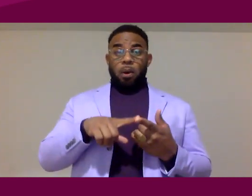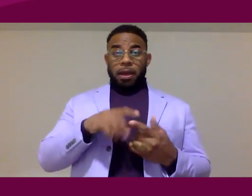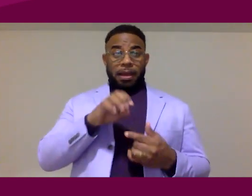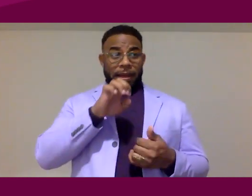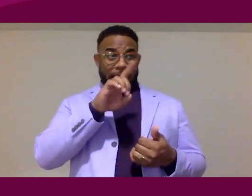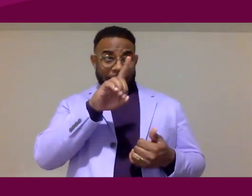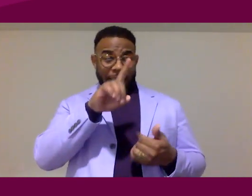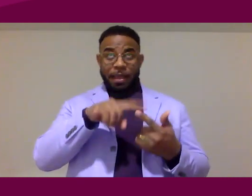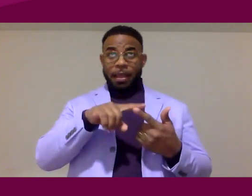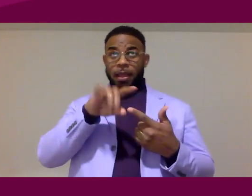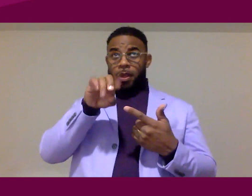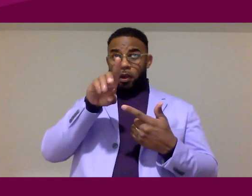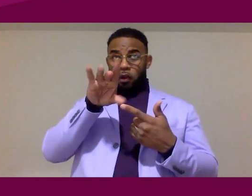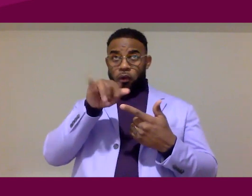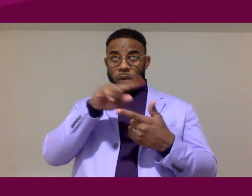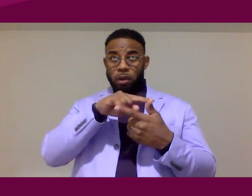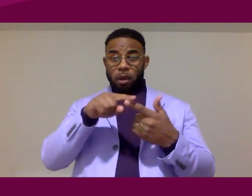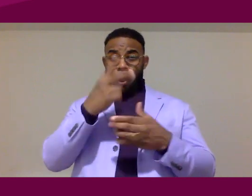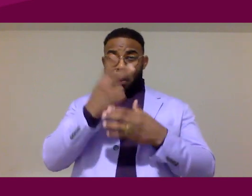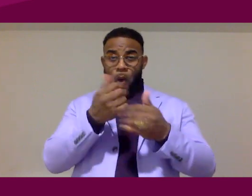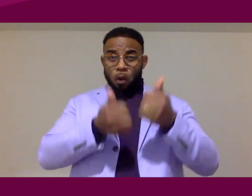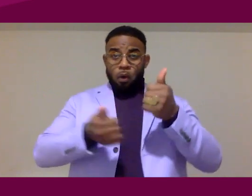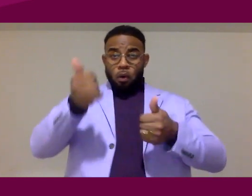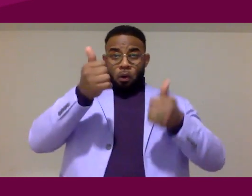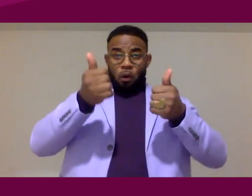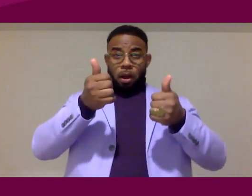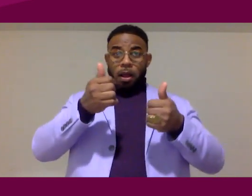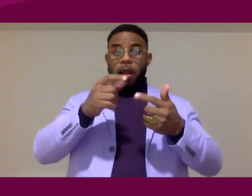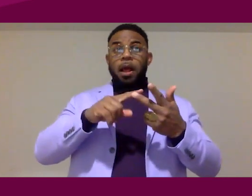were both at WID and Joan.